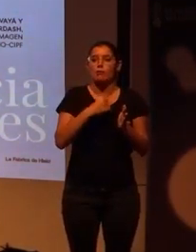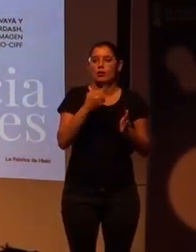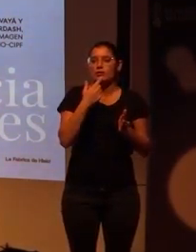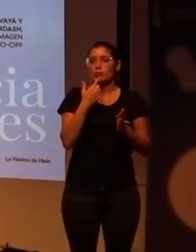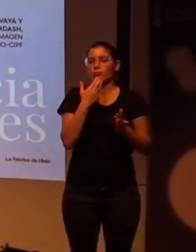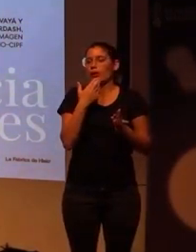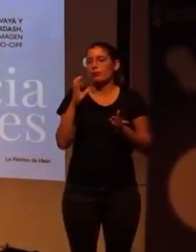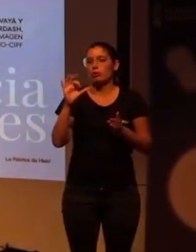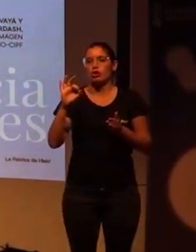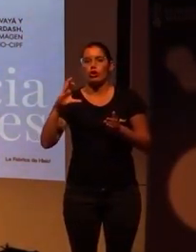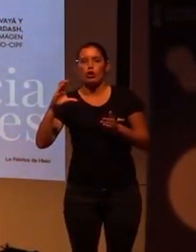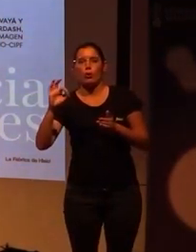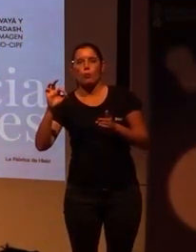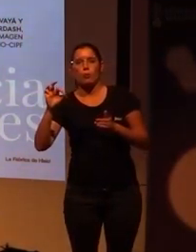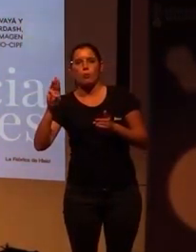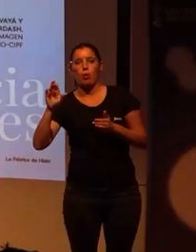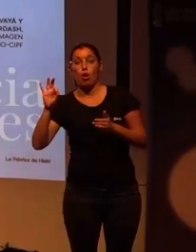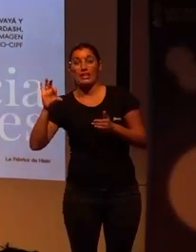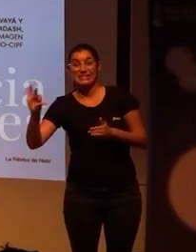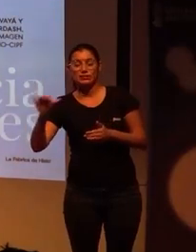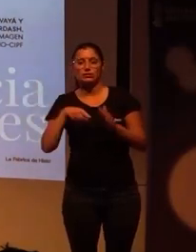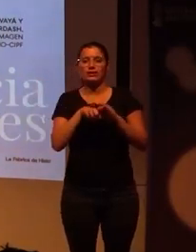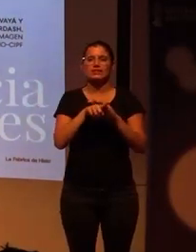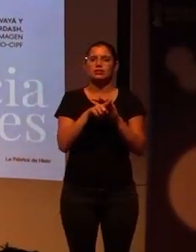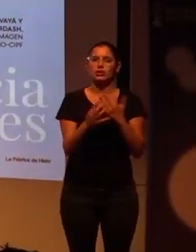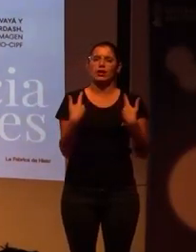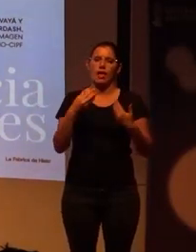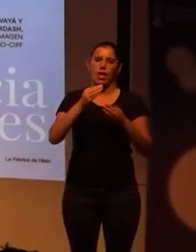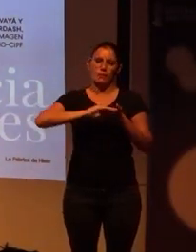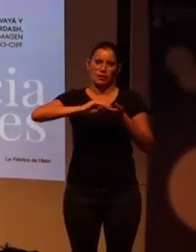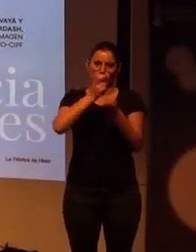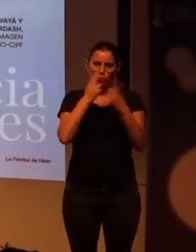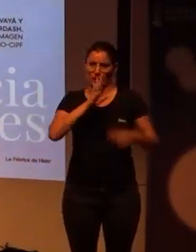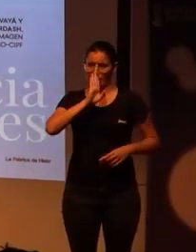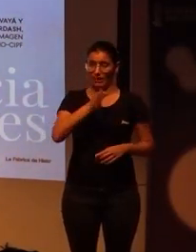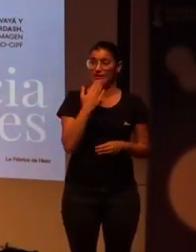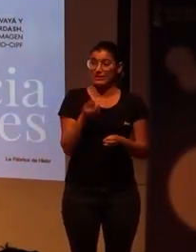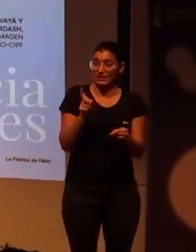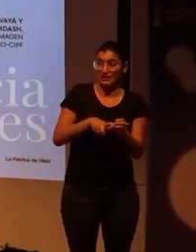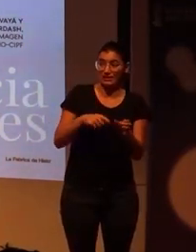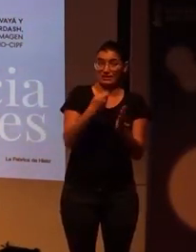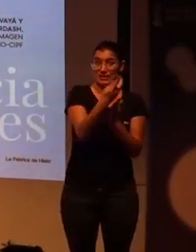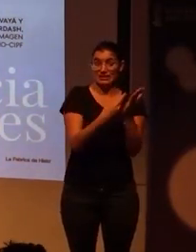which is managed directly by a public administration, then you sign up, for example,